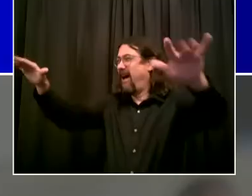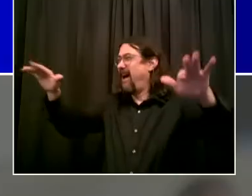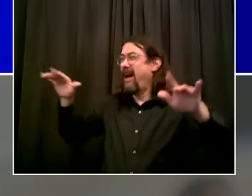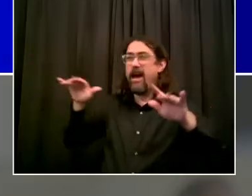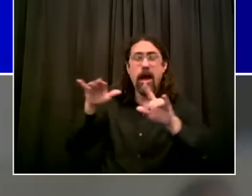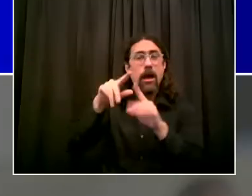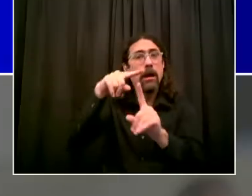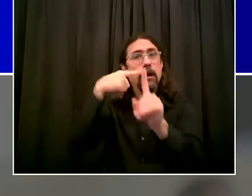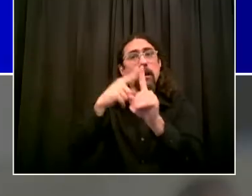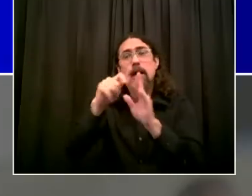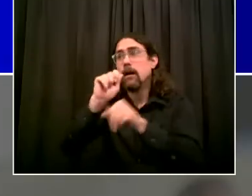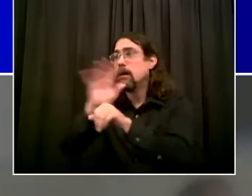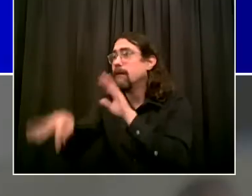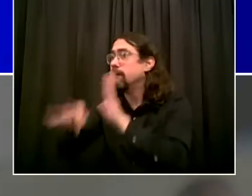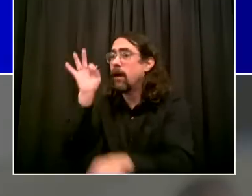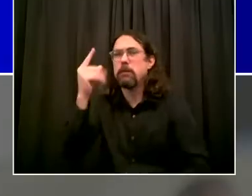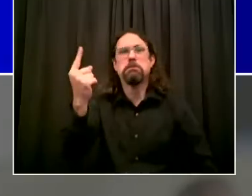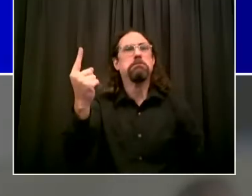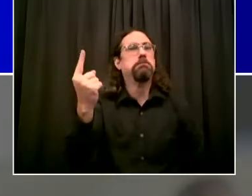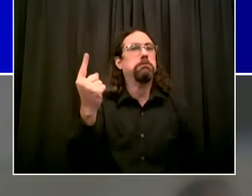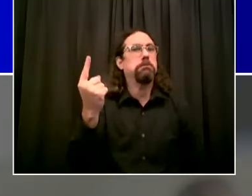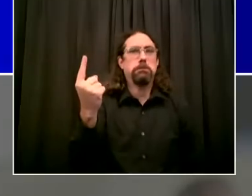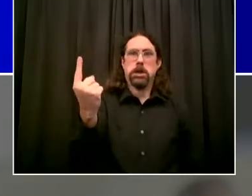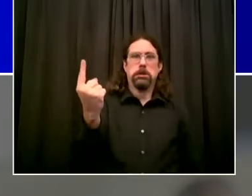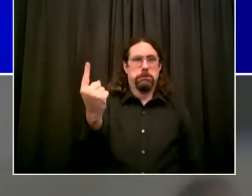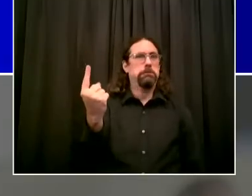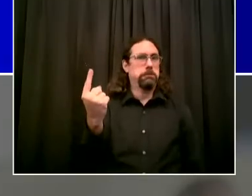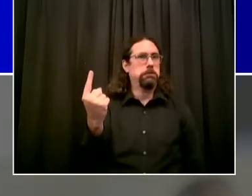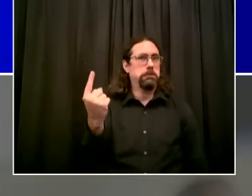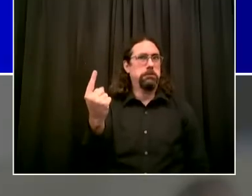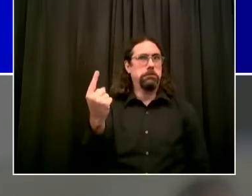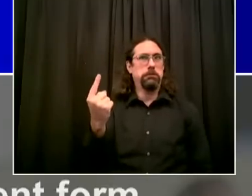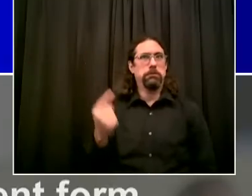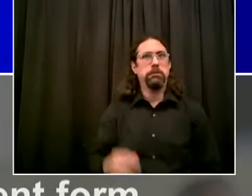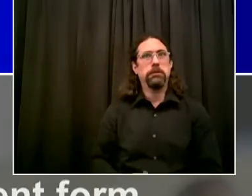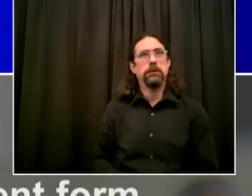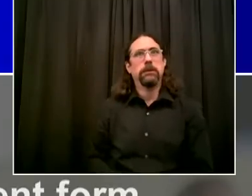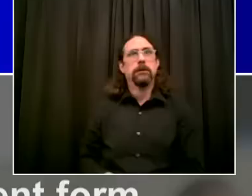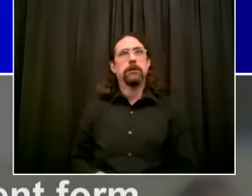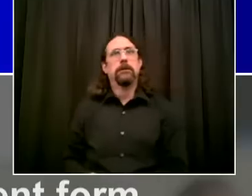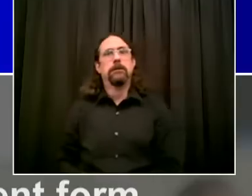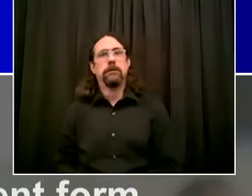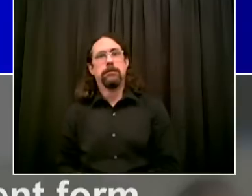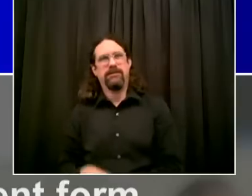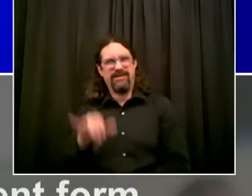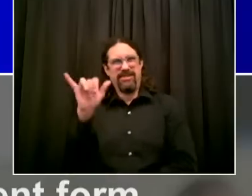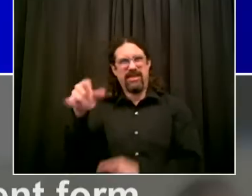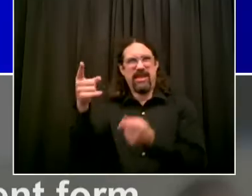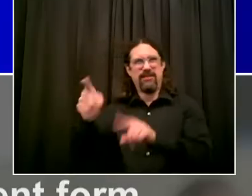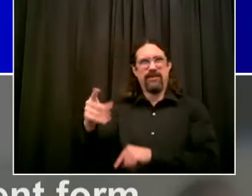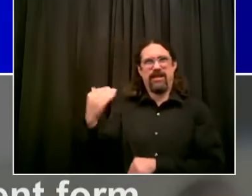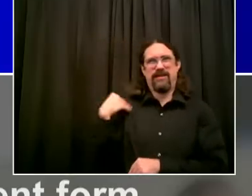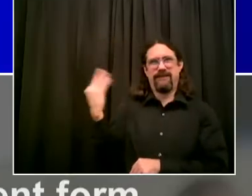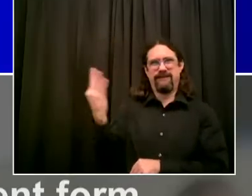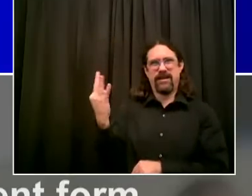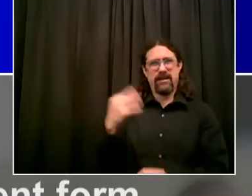THAT IS REALLY REALLY ENCOURAGING, AND IT SAYS HOW IMPORTANT IT IS TOCCSONCCIOUSLY